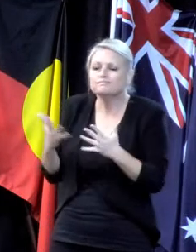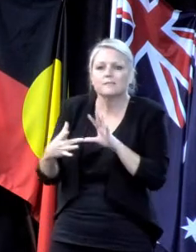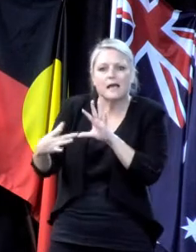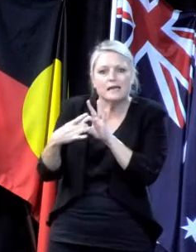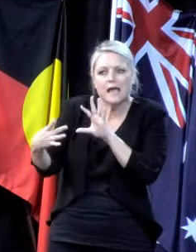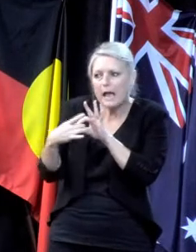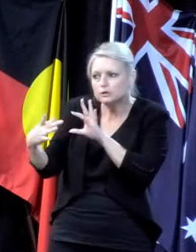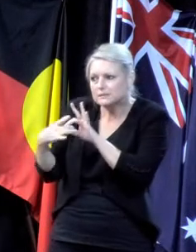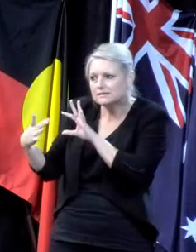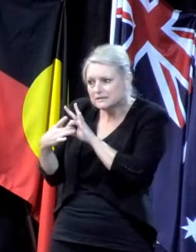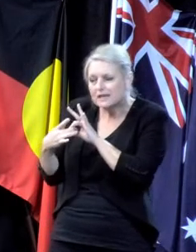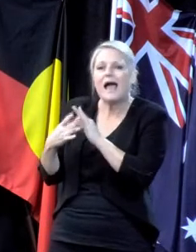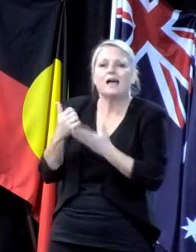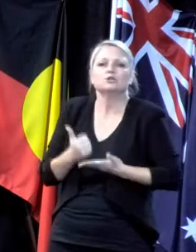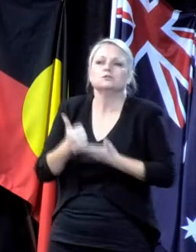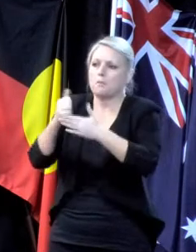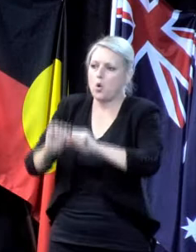to support their families to engage in education.